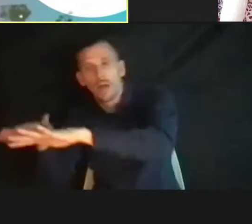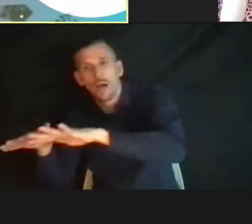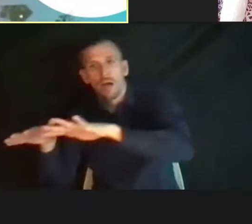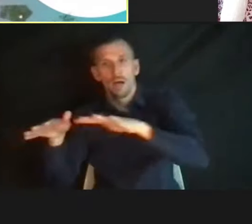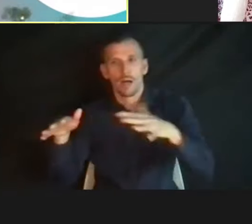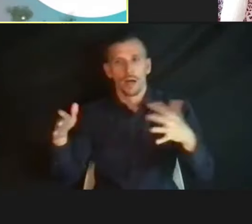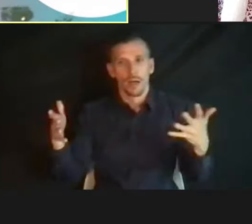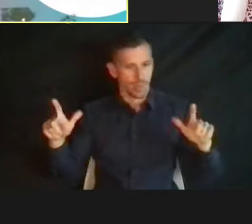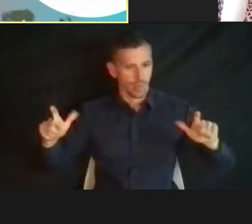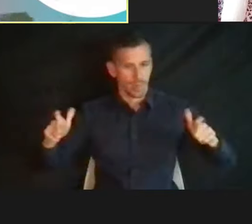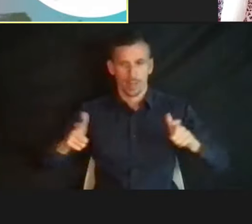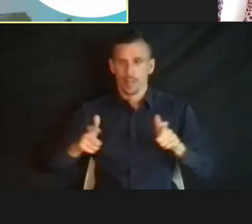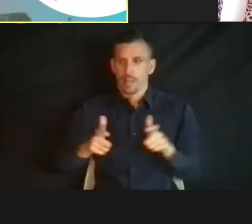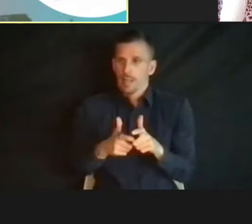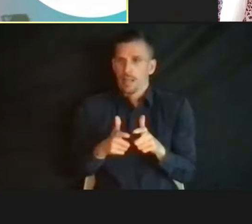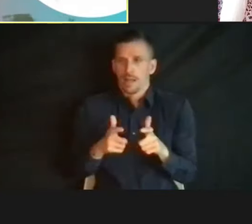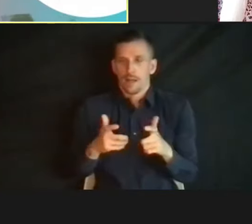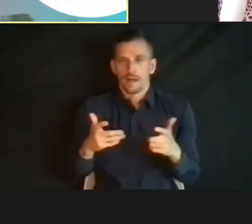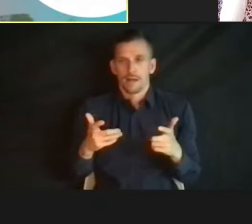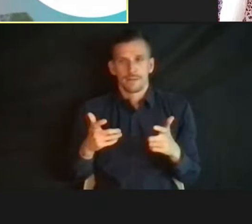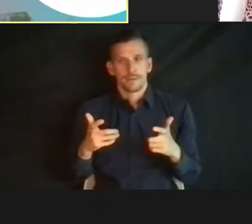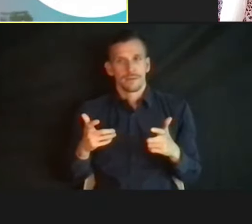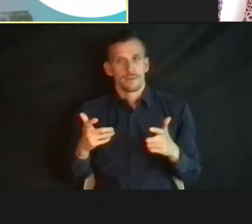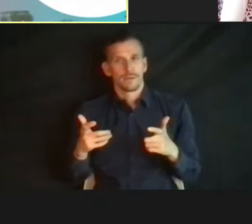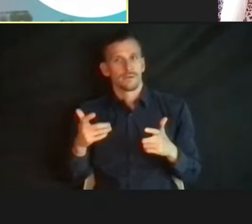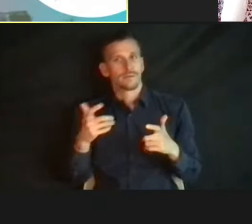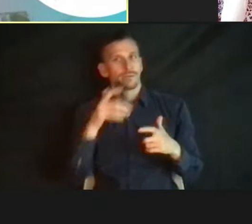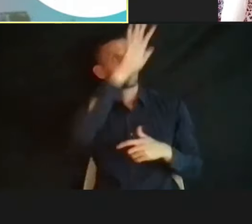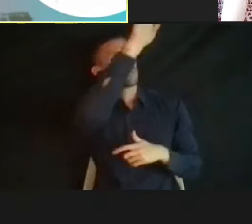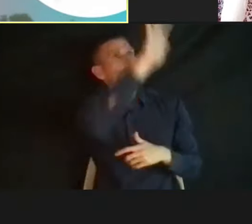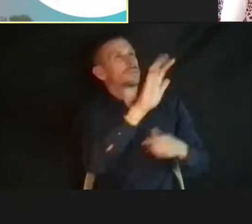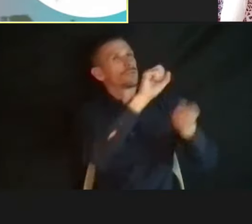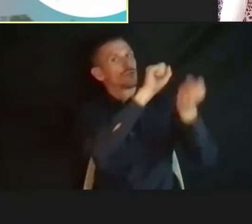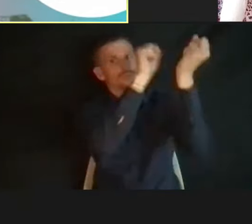is making it very hard for people to return home because the home has turned into the said